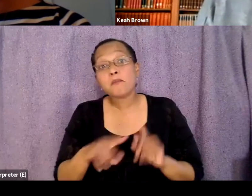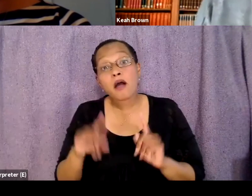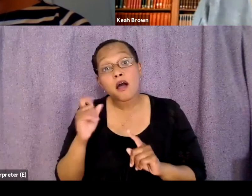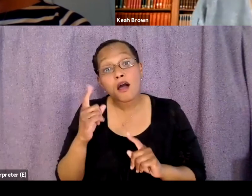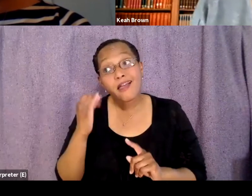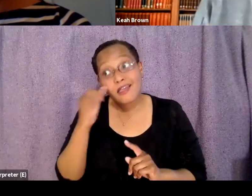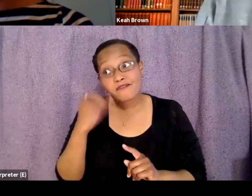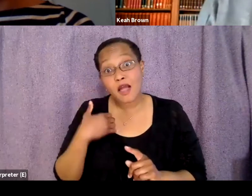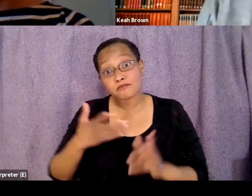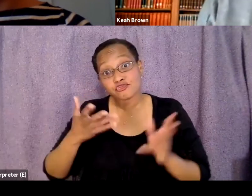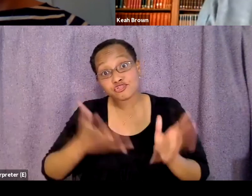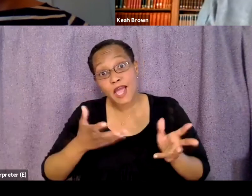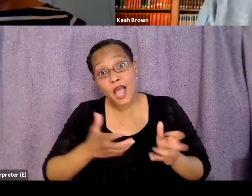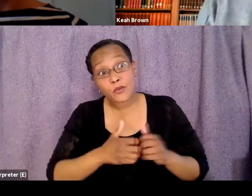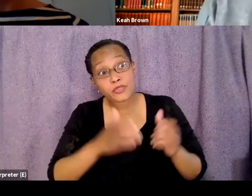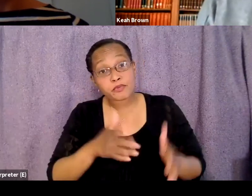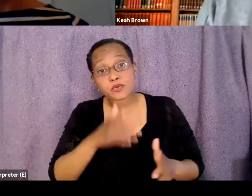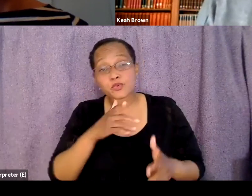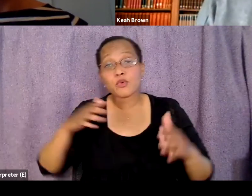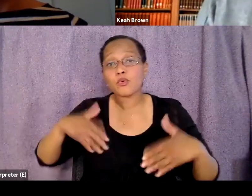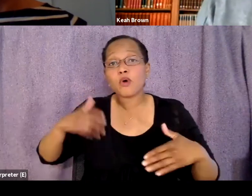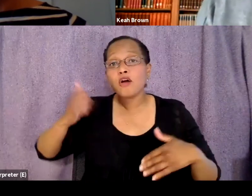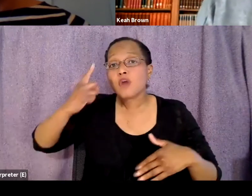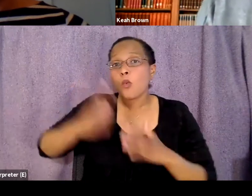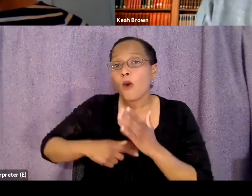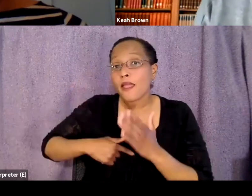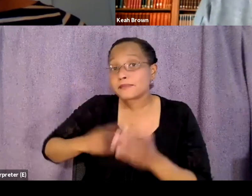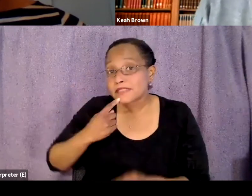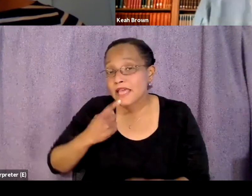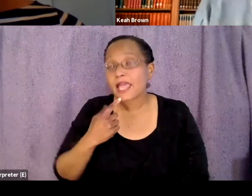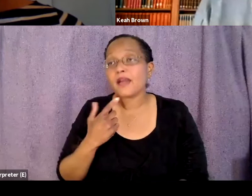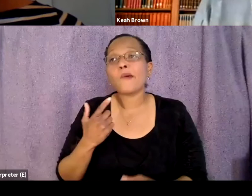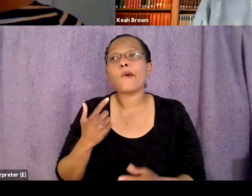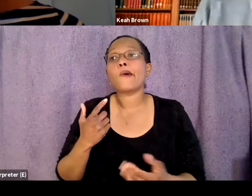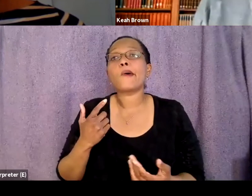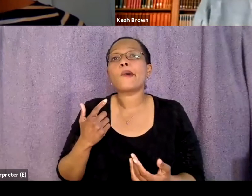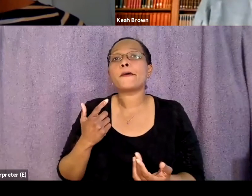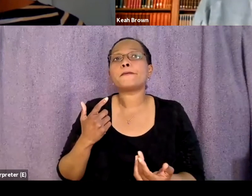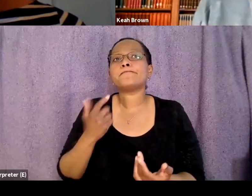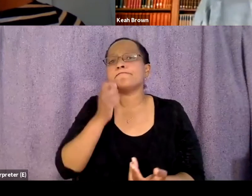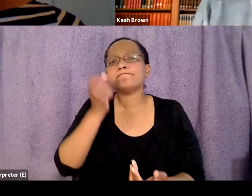Keah Brown: Who didn't yet understand what it was that I was talking about, or what the reality of disability actually is.